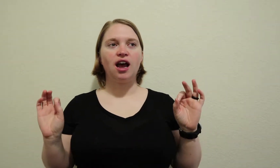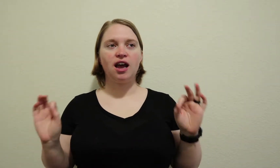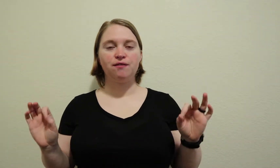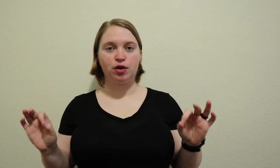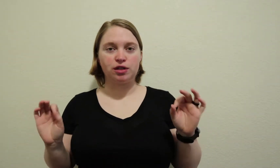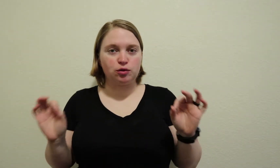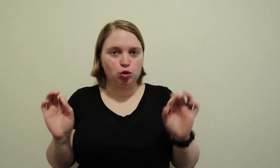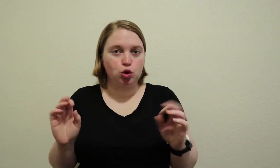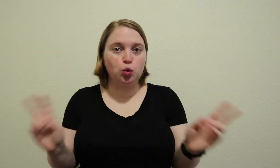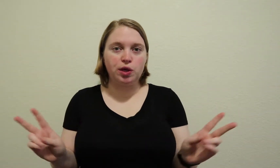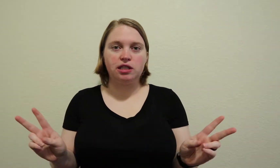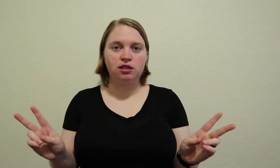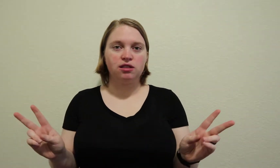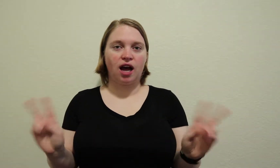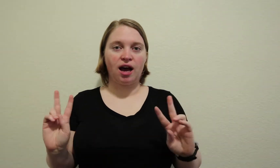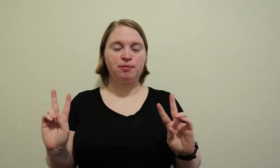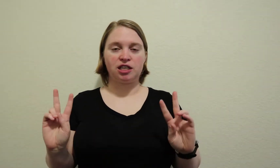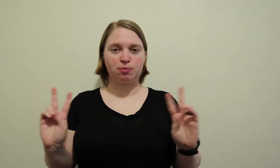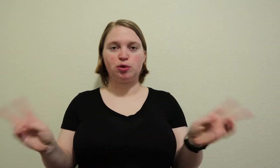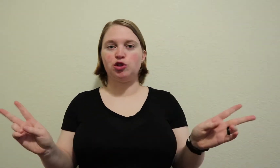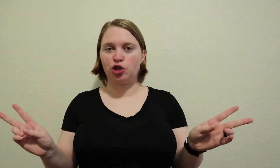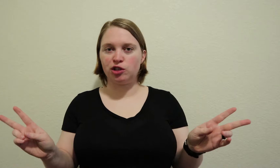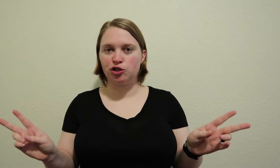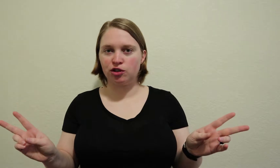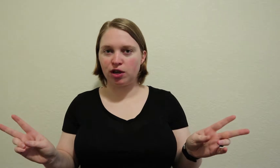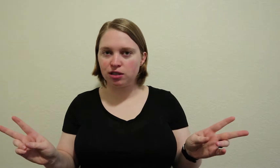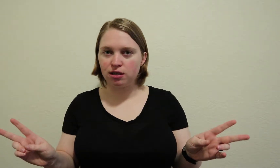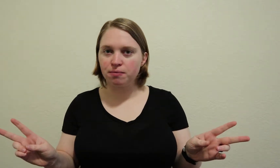for like two weeks I'm not supposed to change the dressing